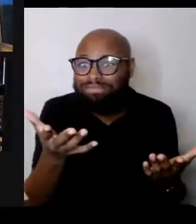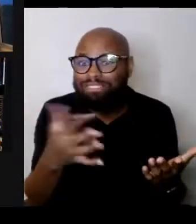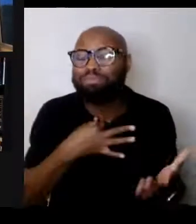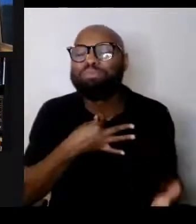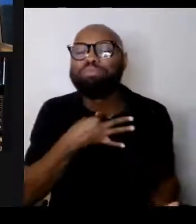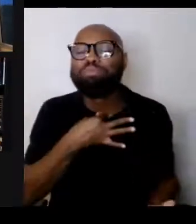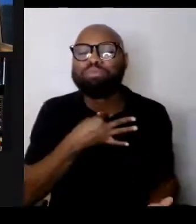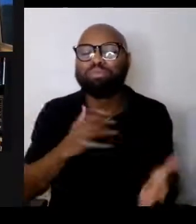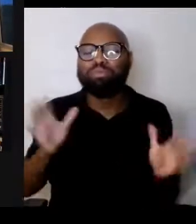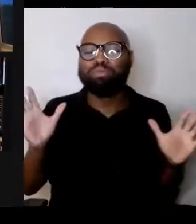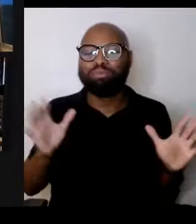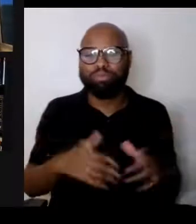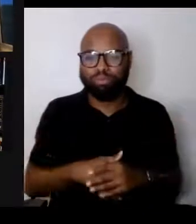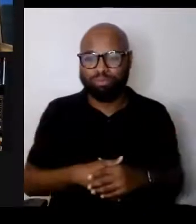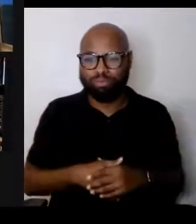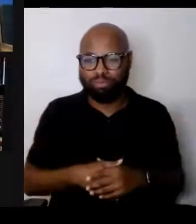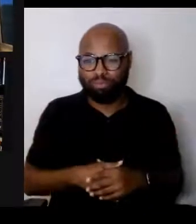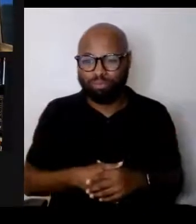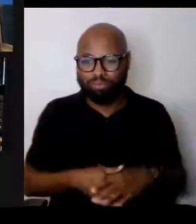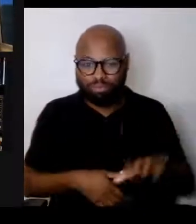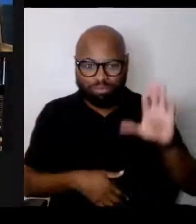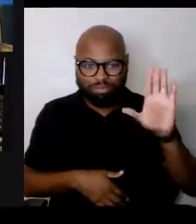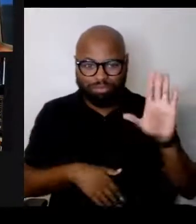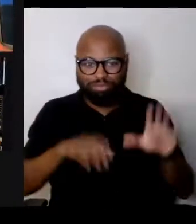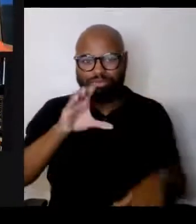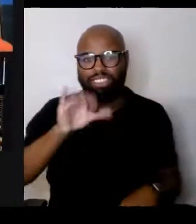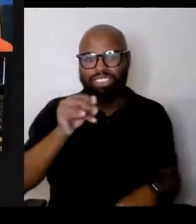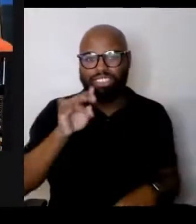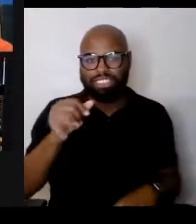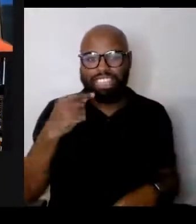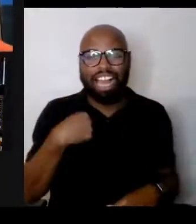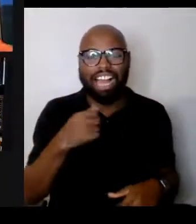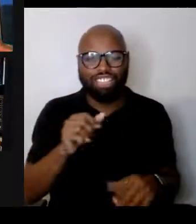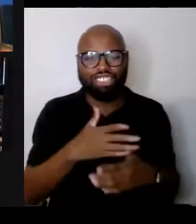I can share, every time I'm having a heavy day,